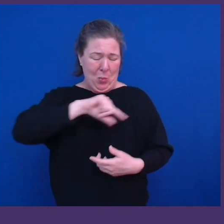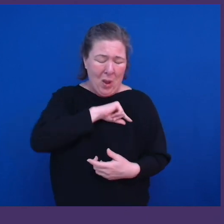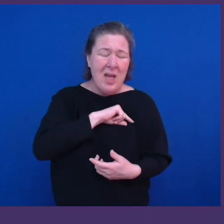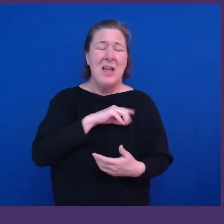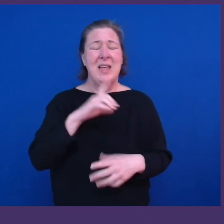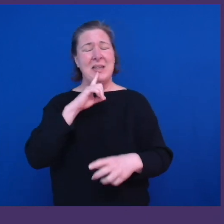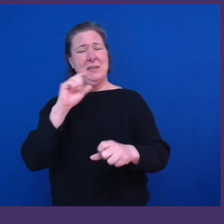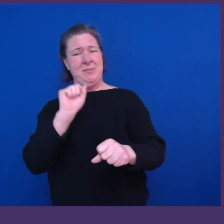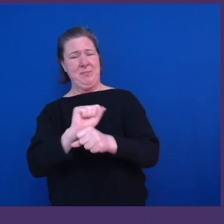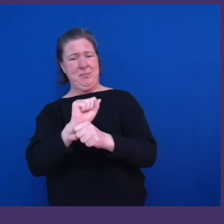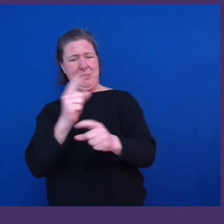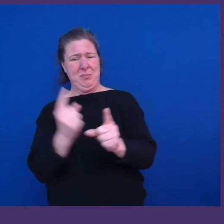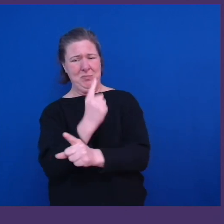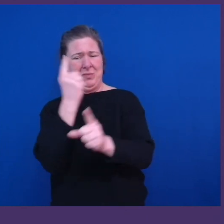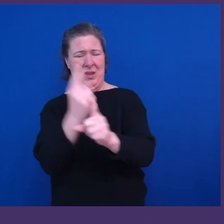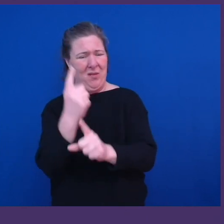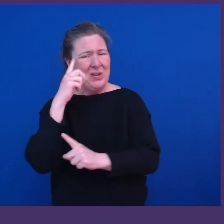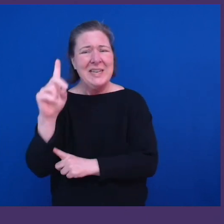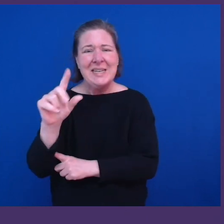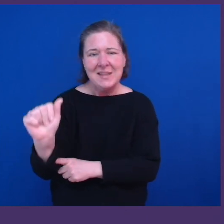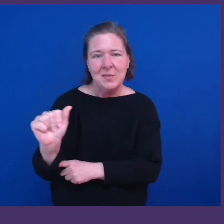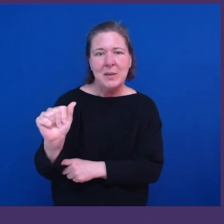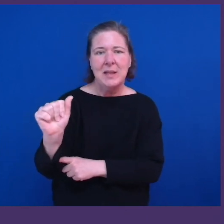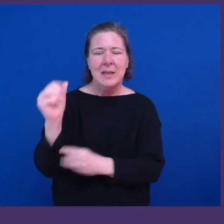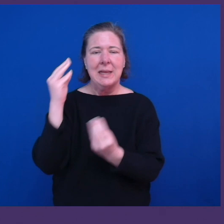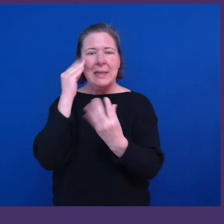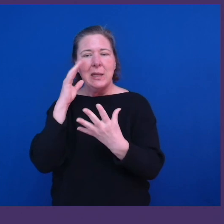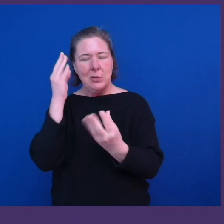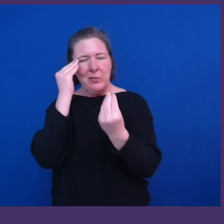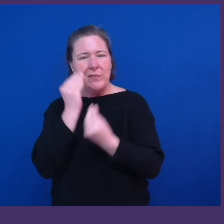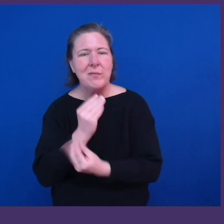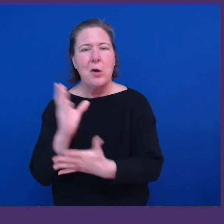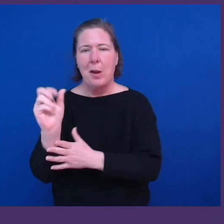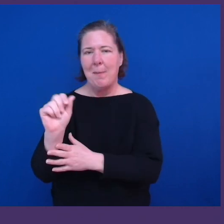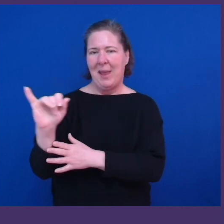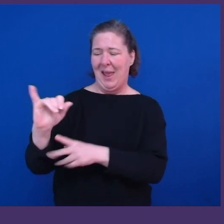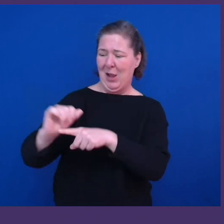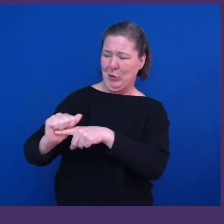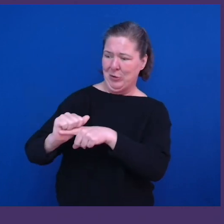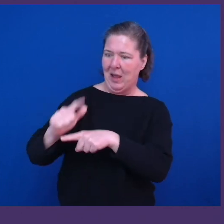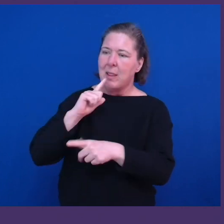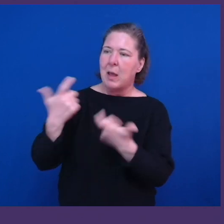of disability data to inform AI training, like large language model training, I think are